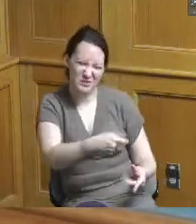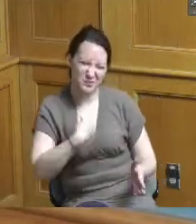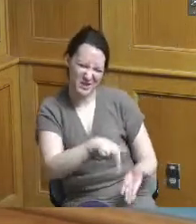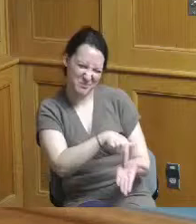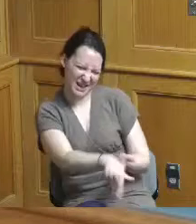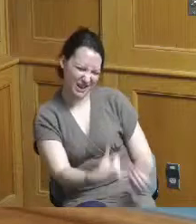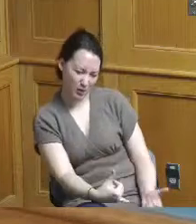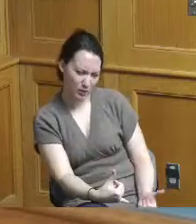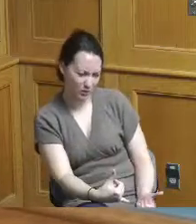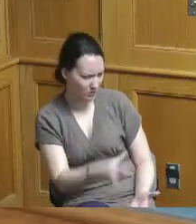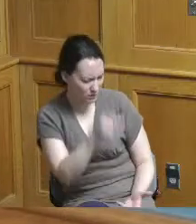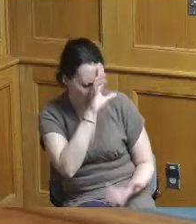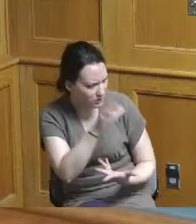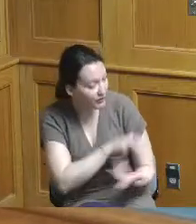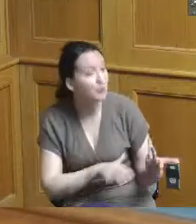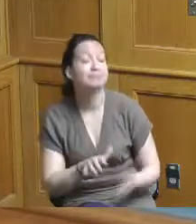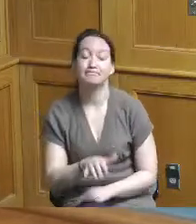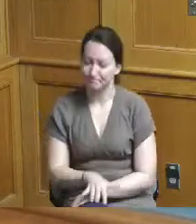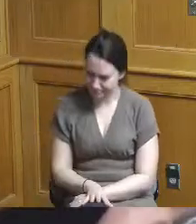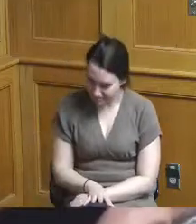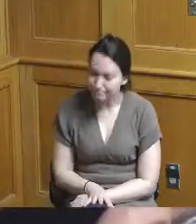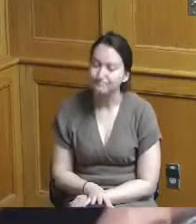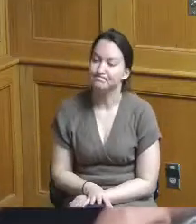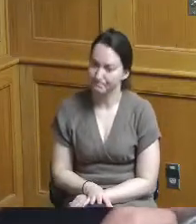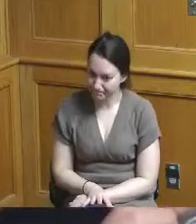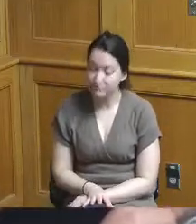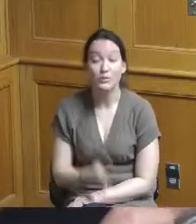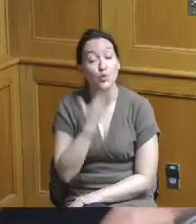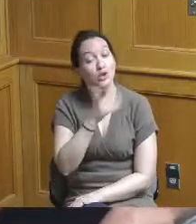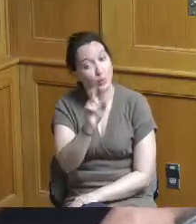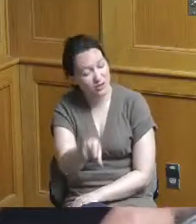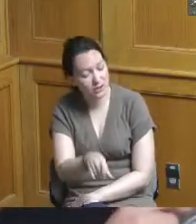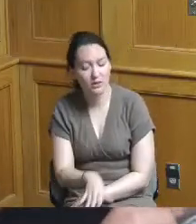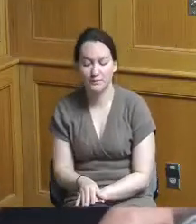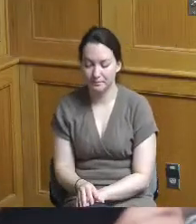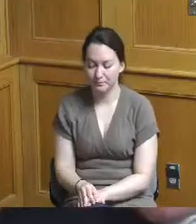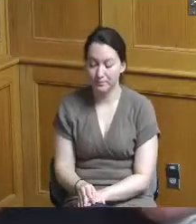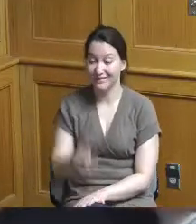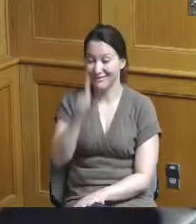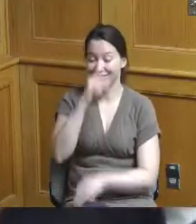pay it I'm confused no I that's it's a it's a good question so I think from the County's perspective